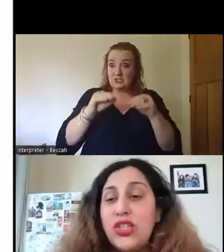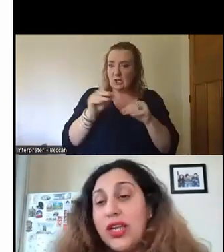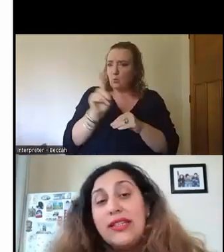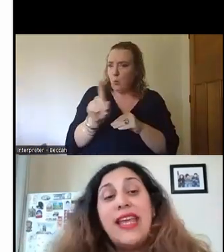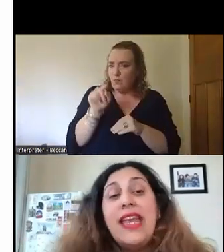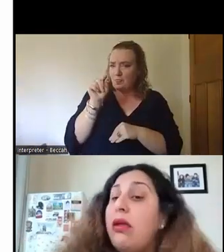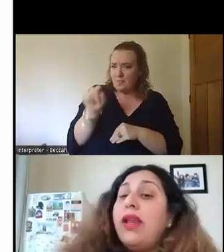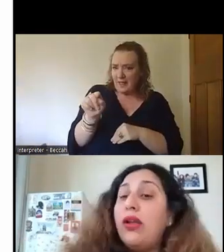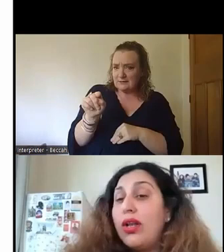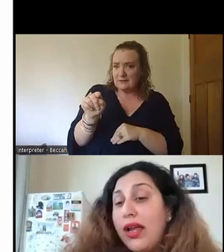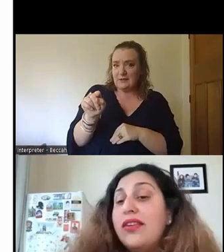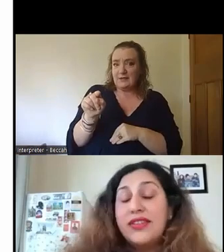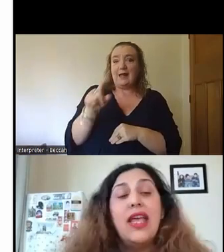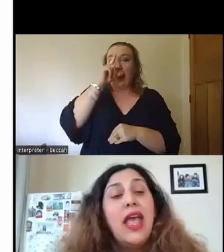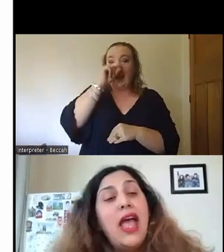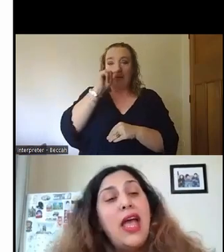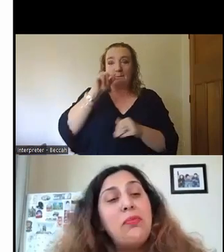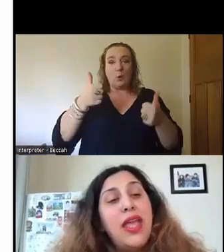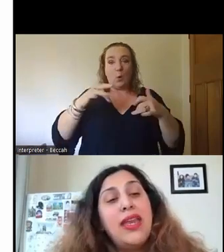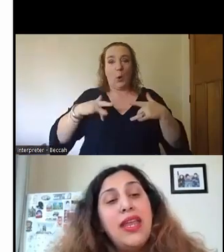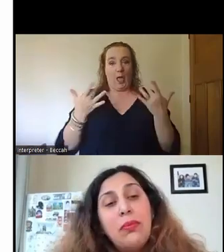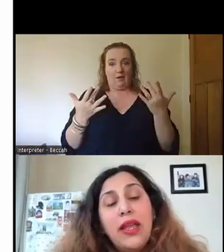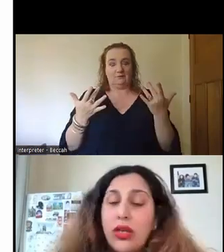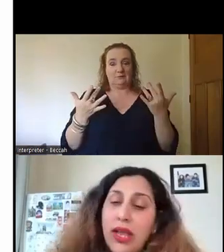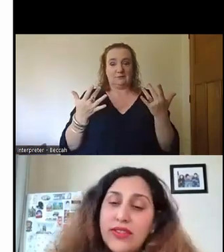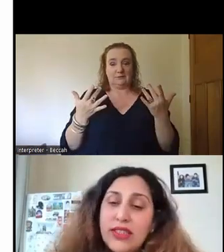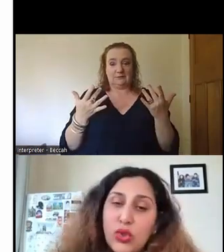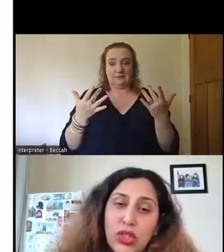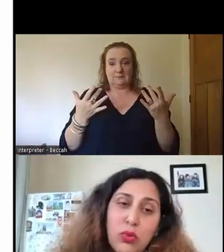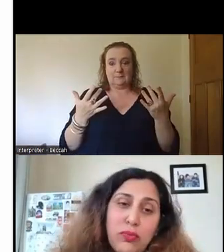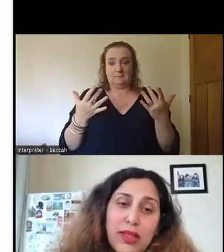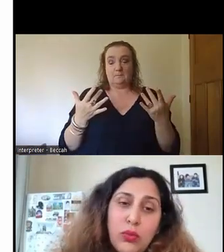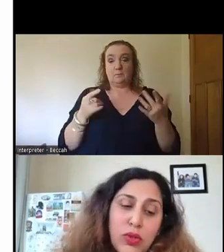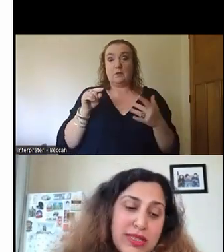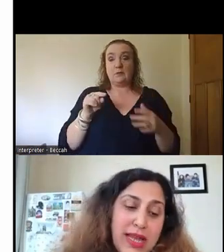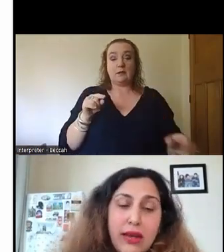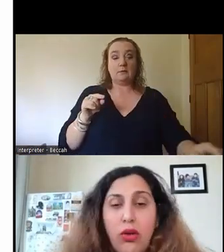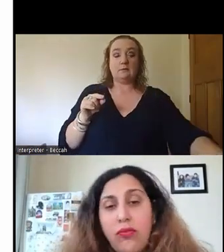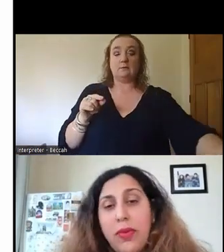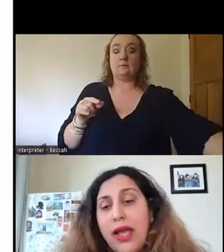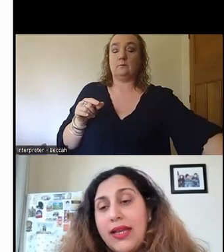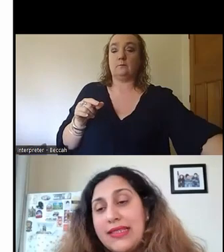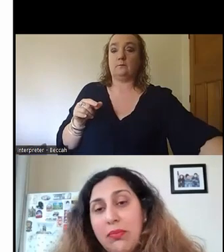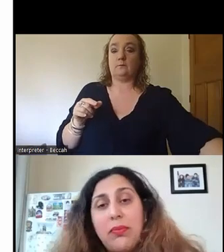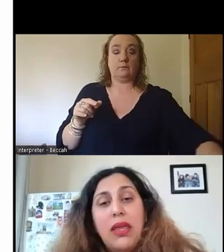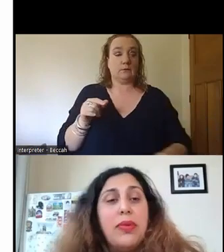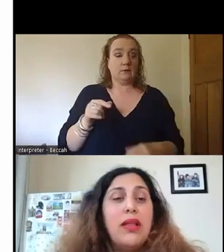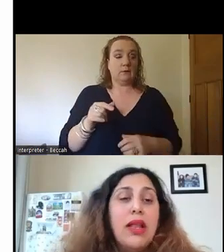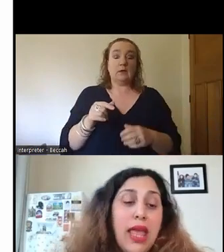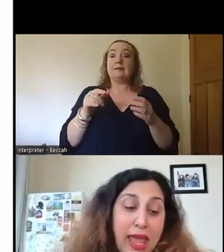EGL is Enabling Good Lives. And Enabling Good Lives as a social movement that was started off by disabled people